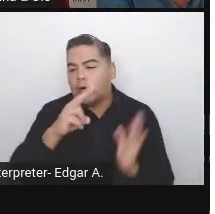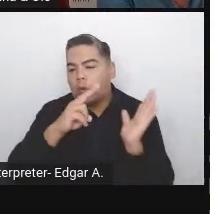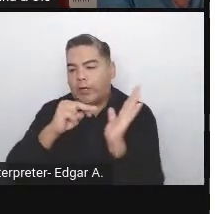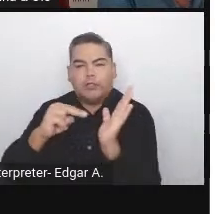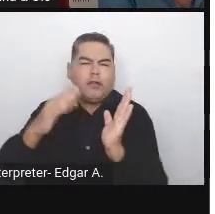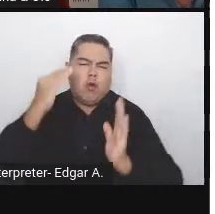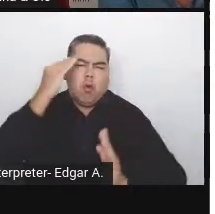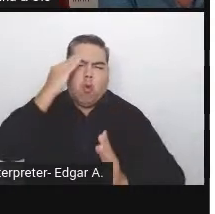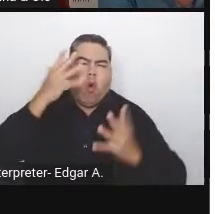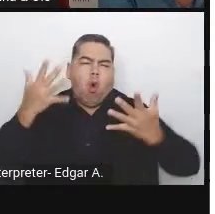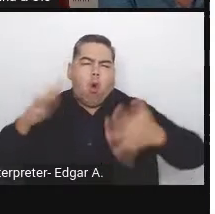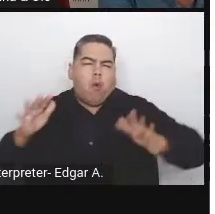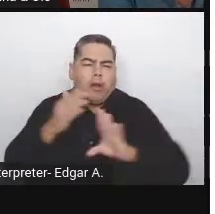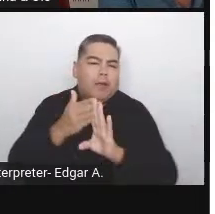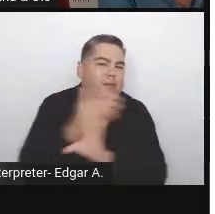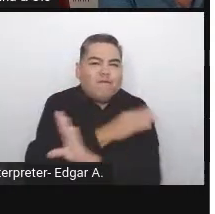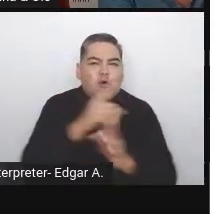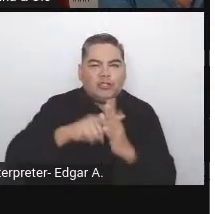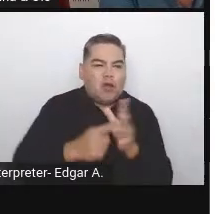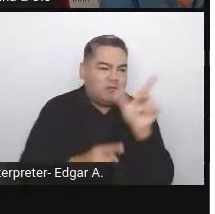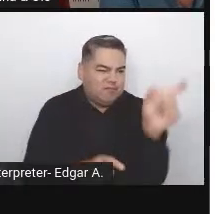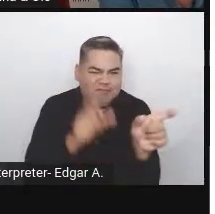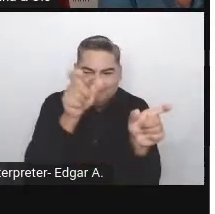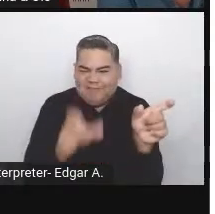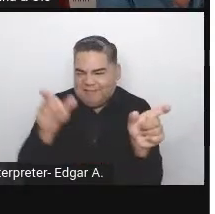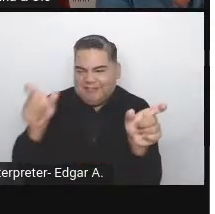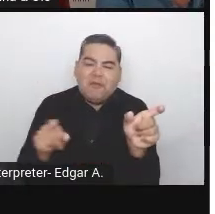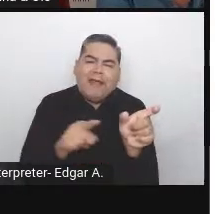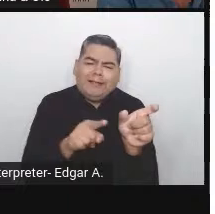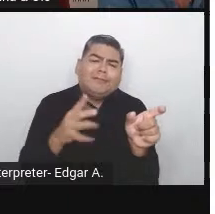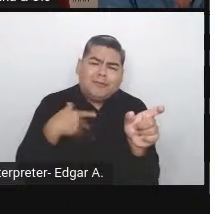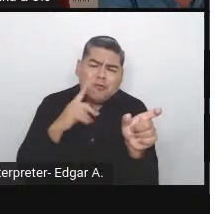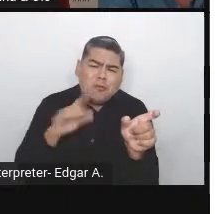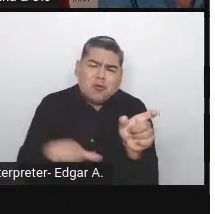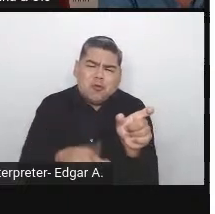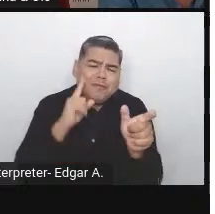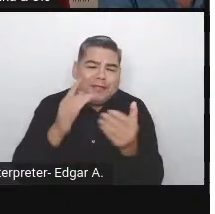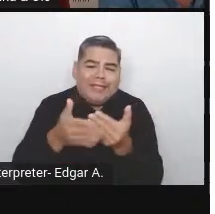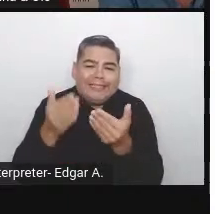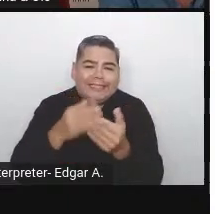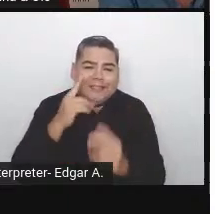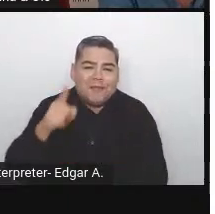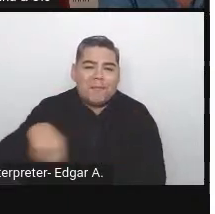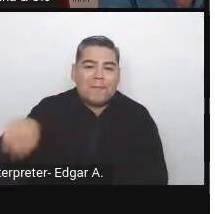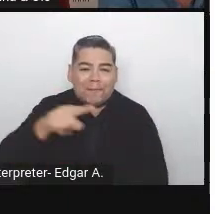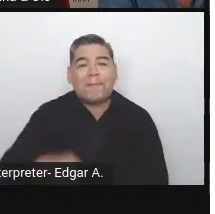alphabetical order in three columns so that the users who use zoom or screen readers know how to search for the information before starting.